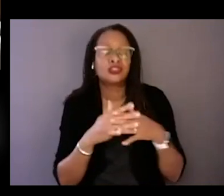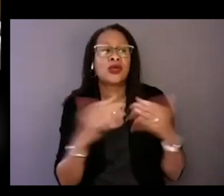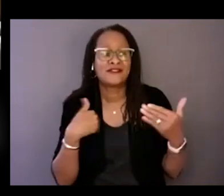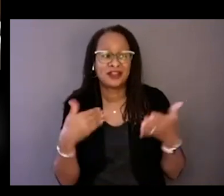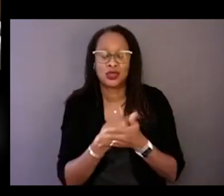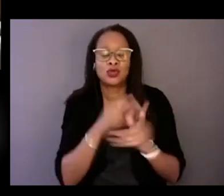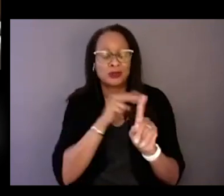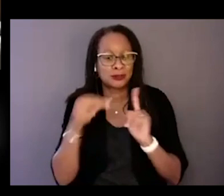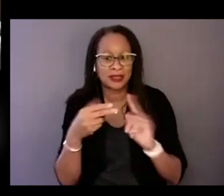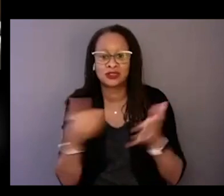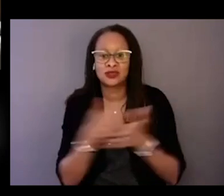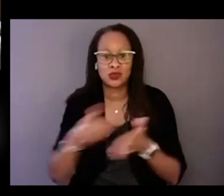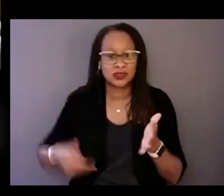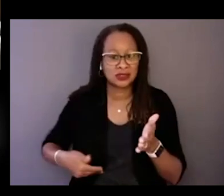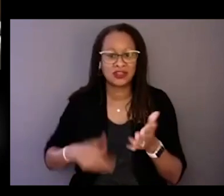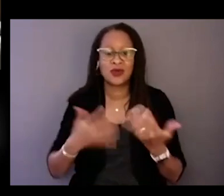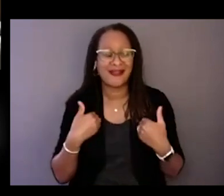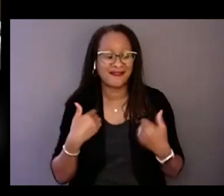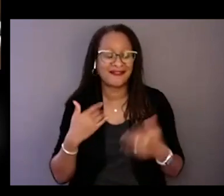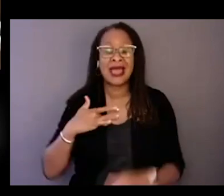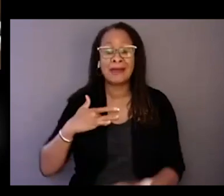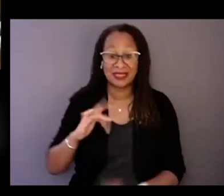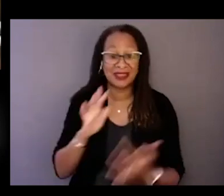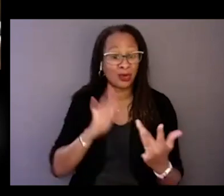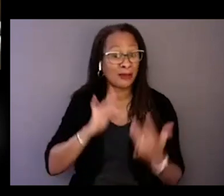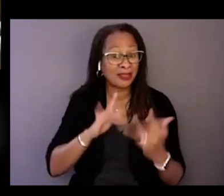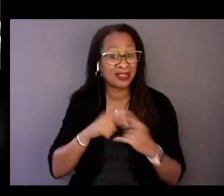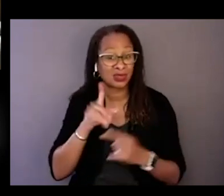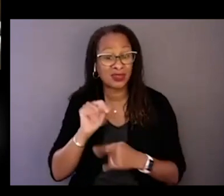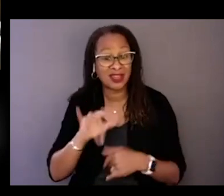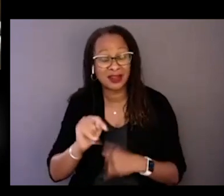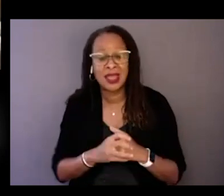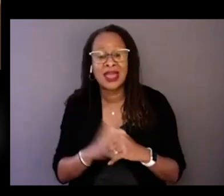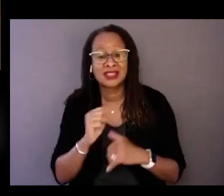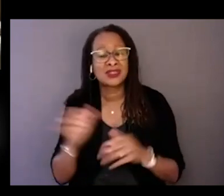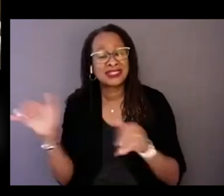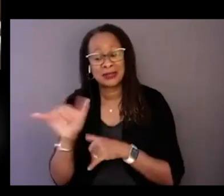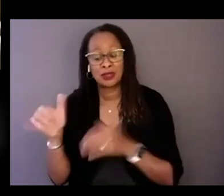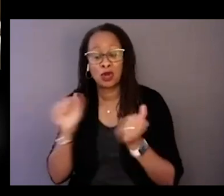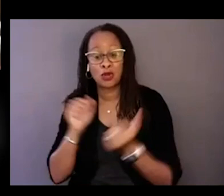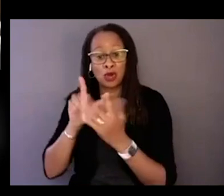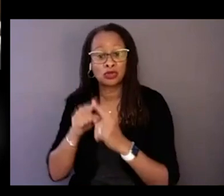empathy and sympathies to it. So this idea of taking a similar approach to Britney where we rewound decades,